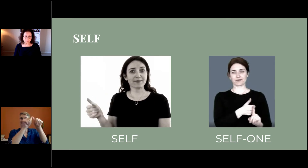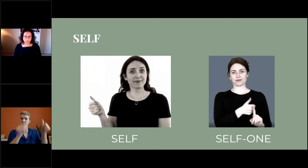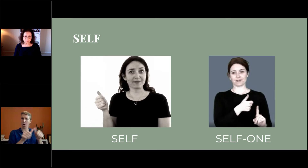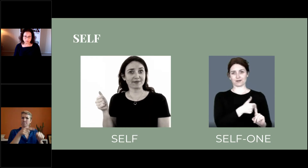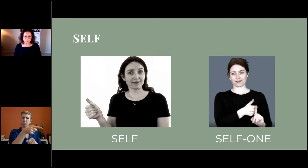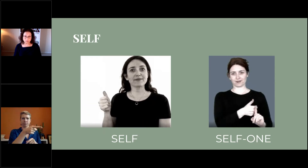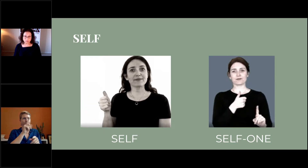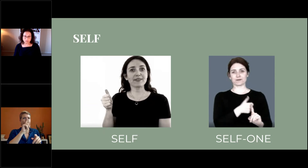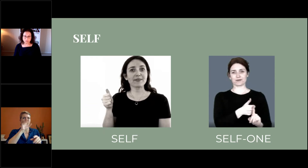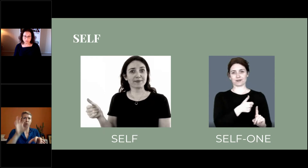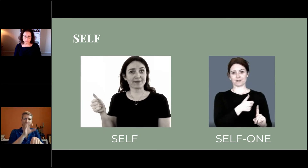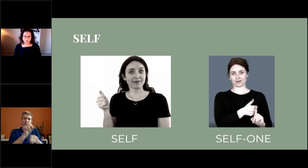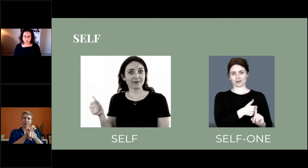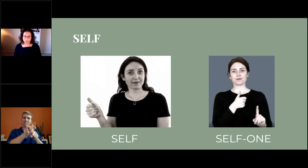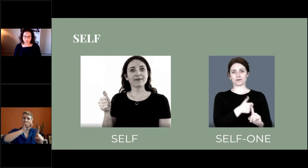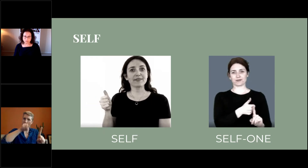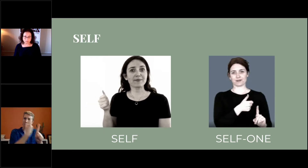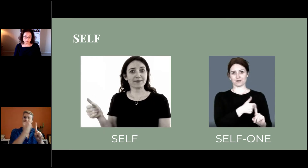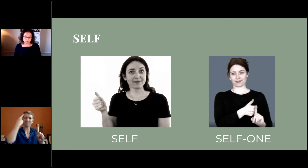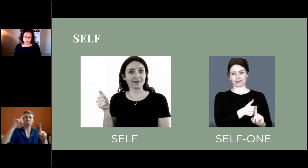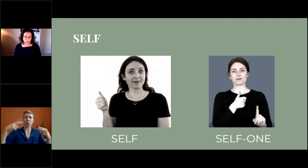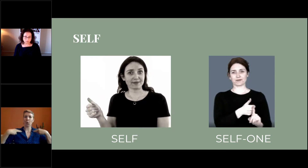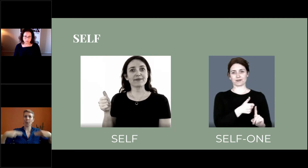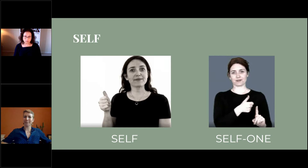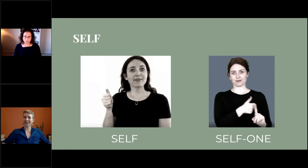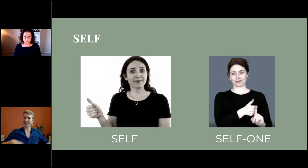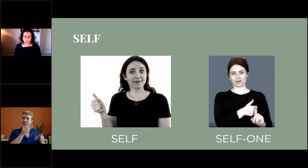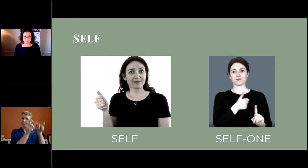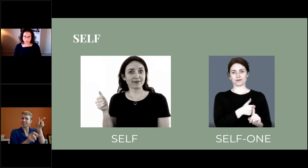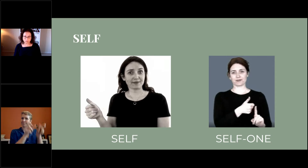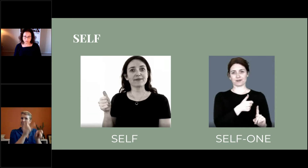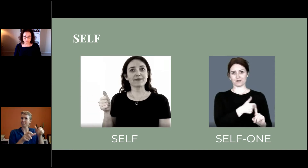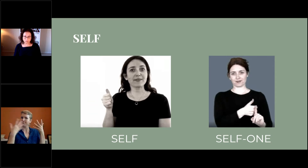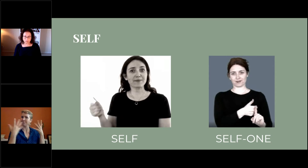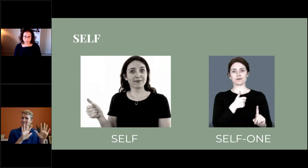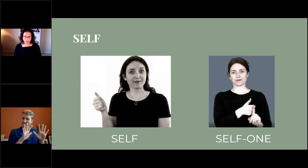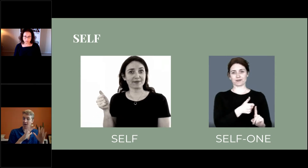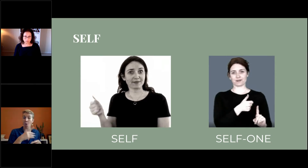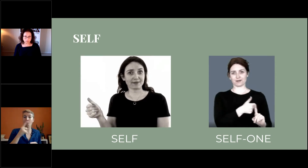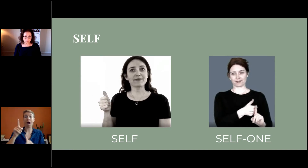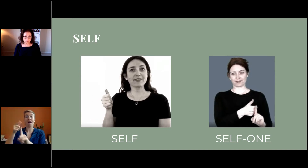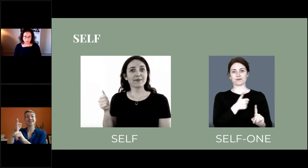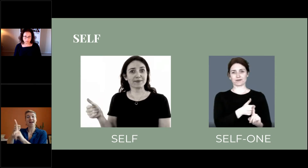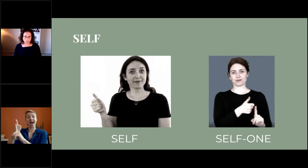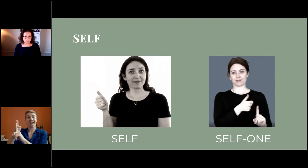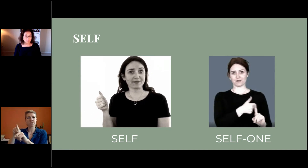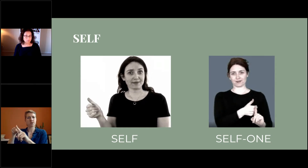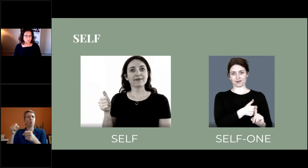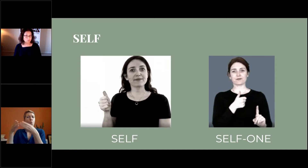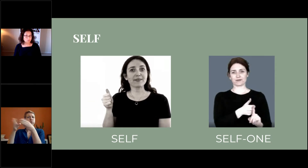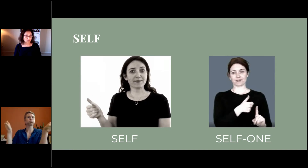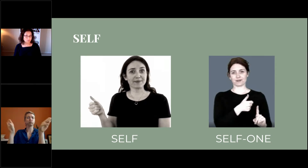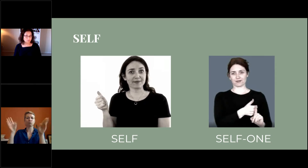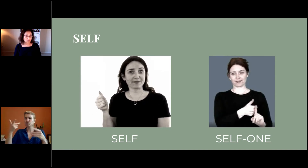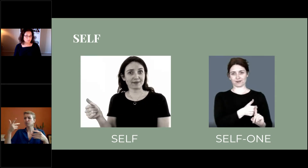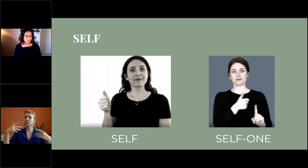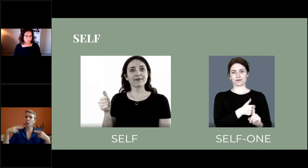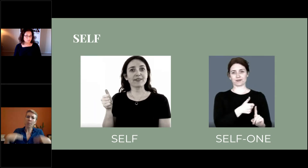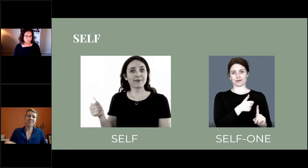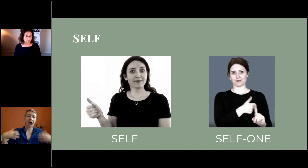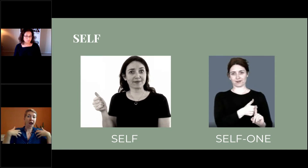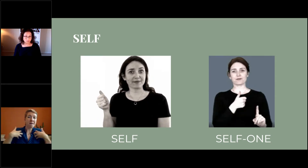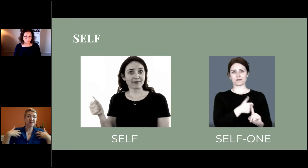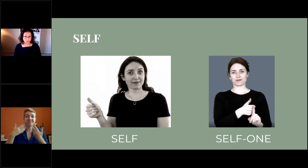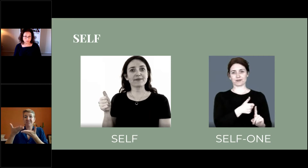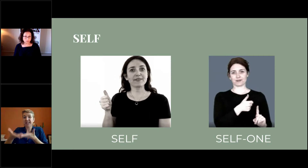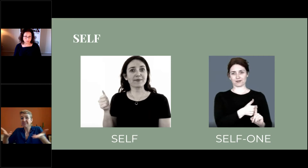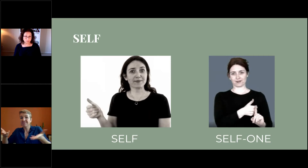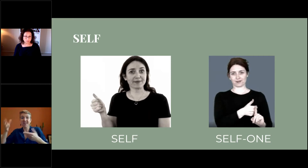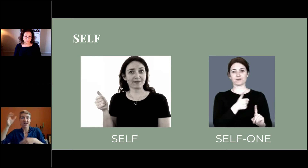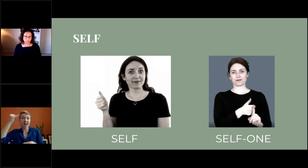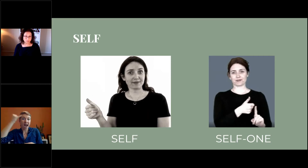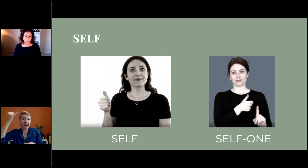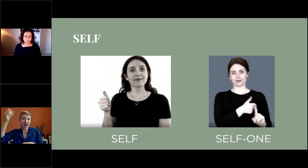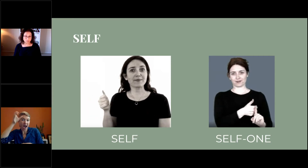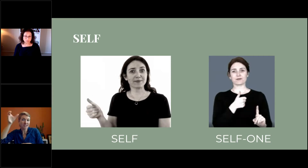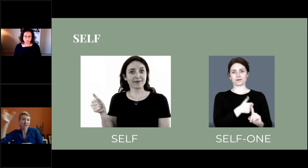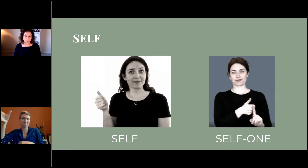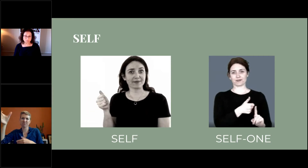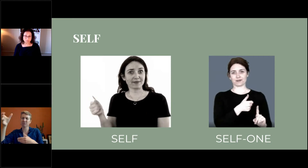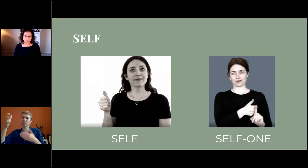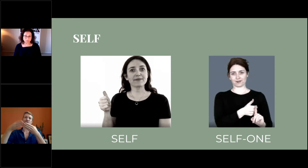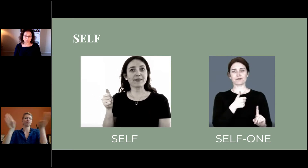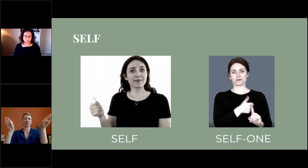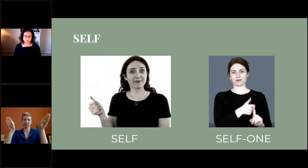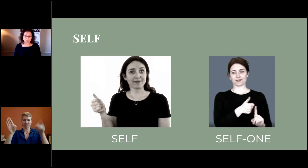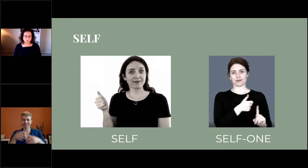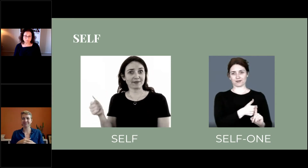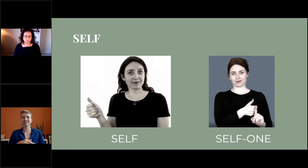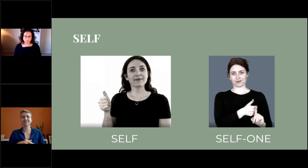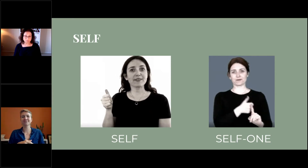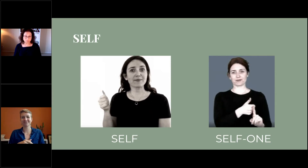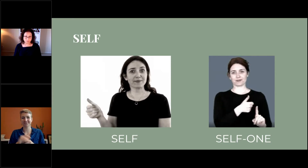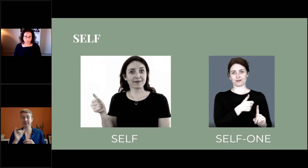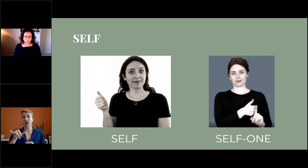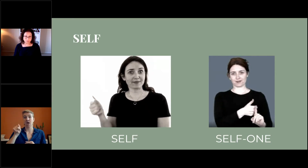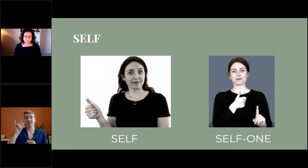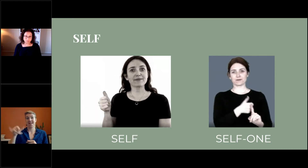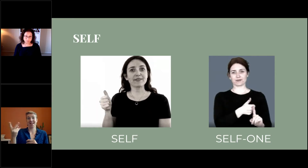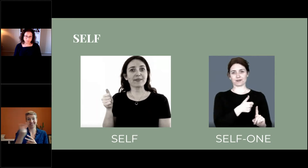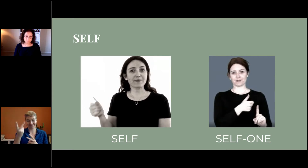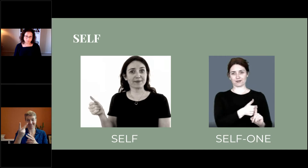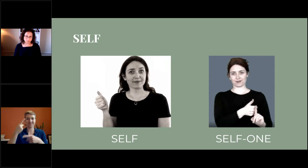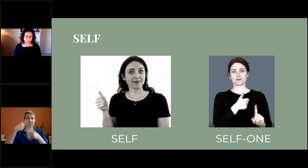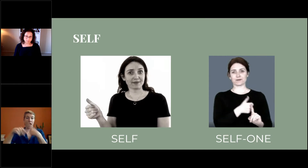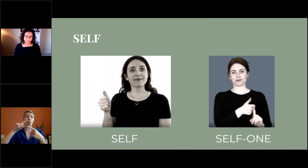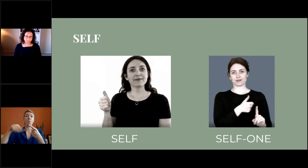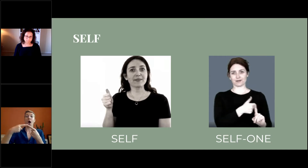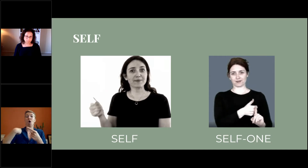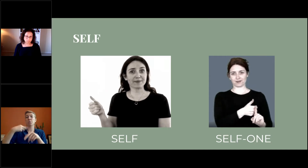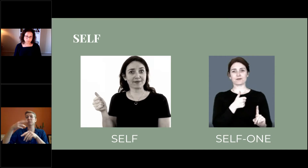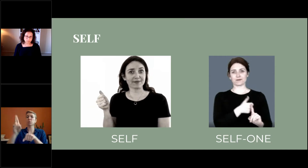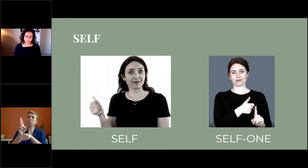The one-handed form seems to be reserved only for human entities, while the two-handed form is able to be used with human entities, animal entities, concepts, things.